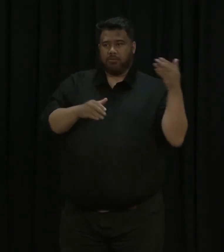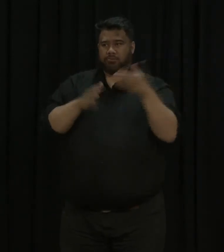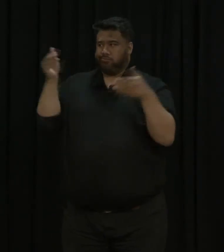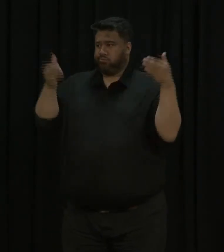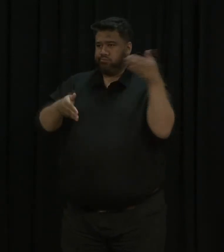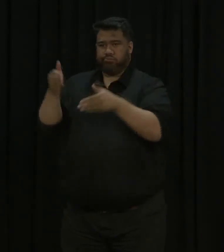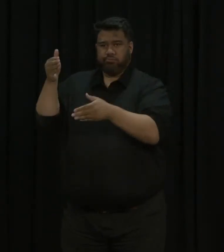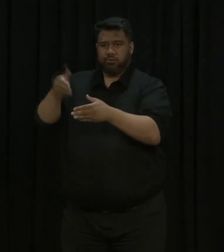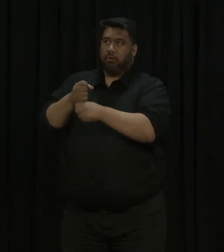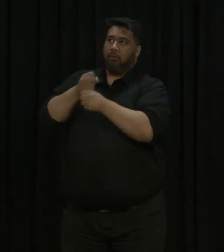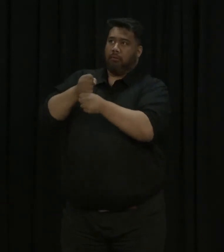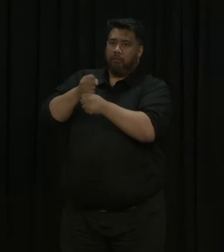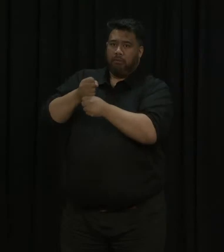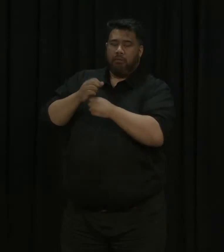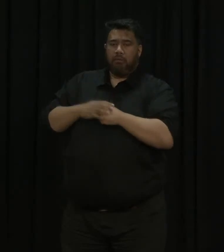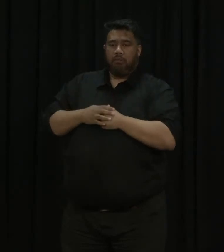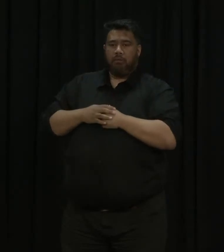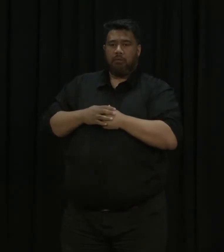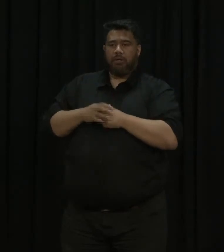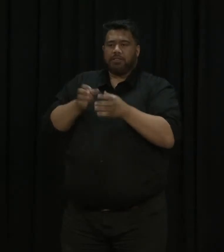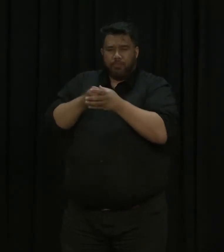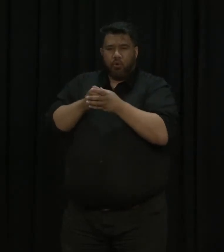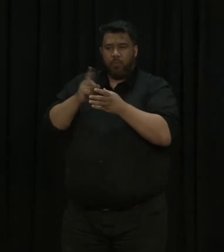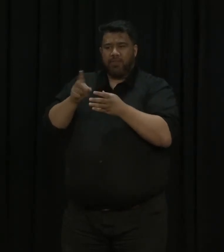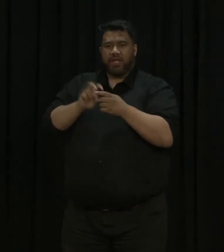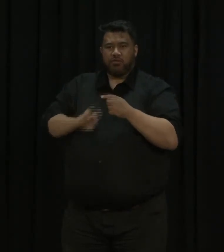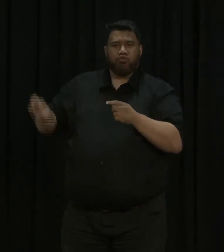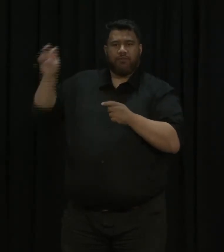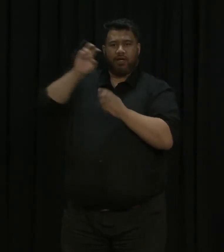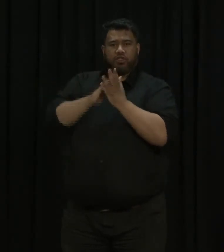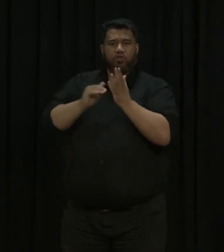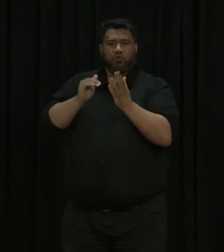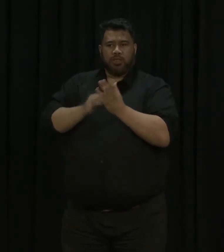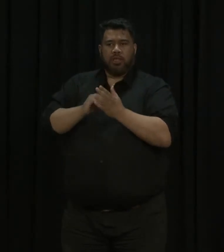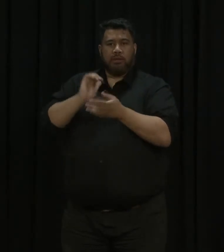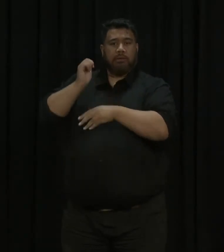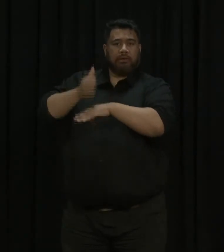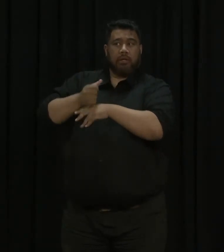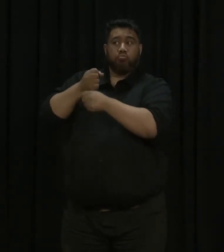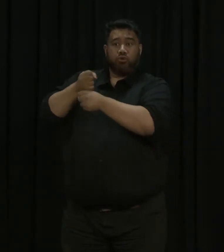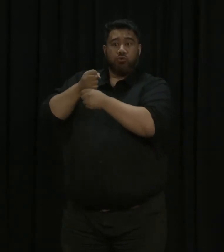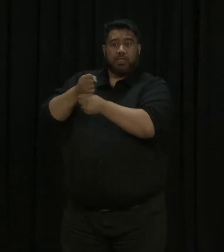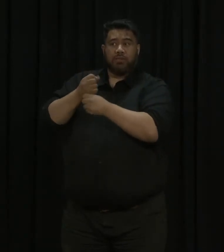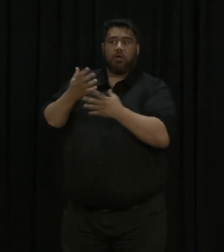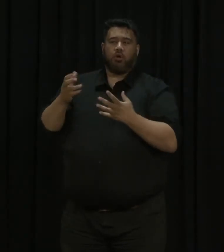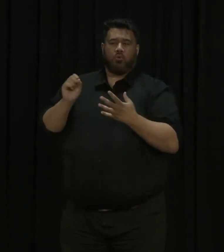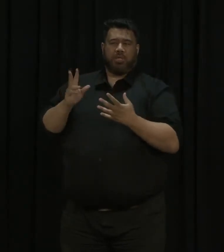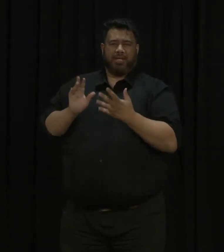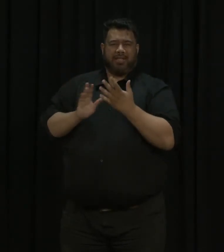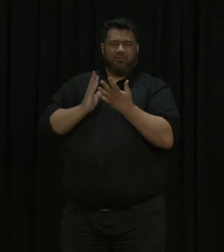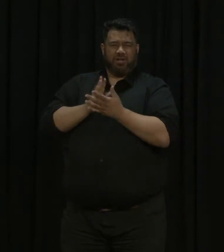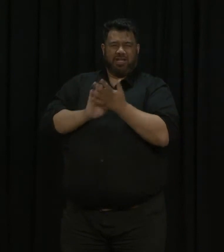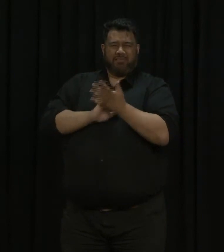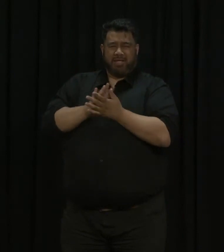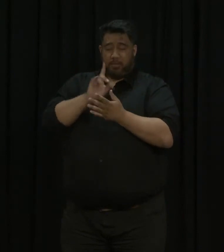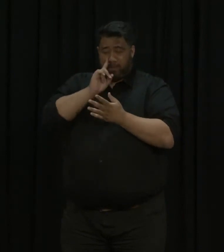outside the vaccination clinic in my own electorate, those are people who bussed in from elsewhere. They are not locals.